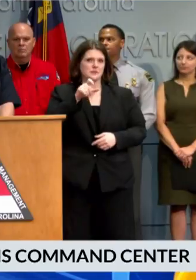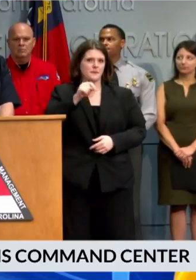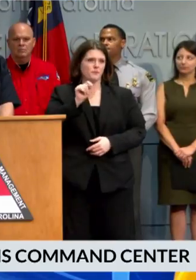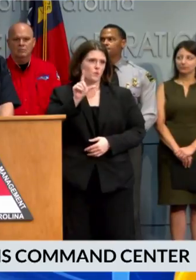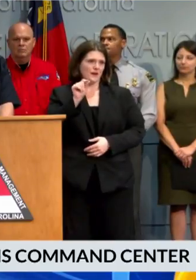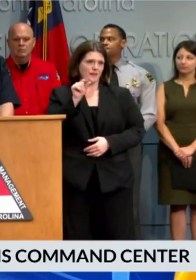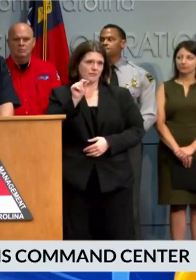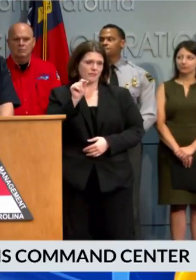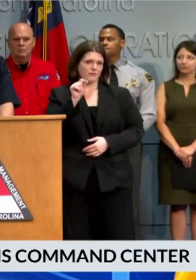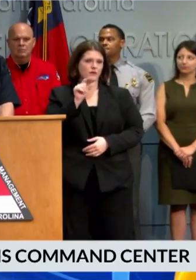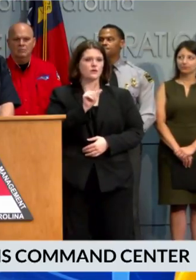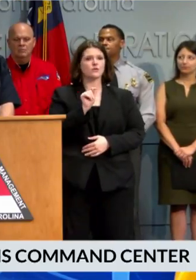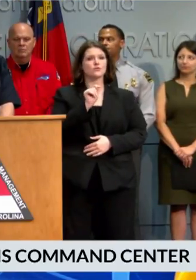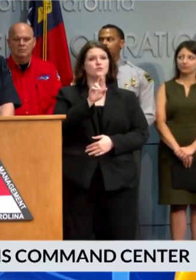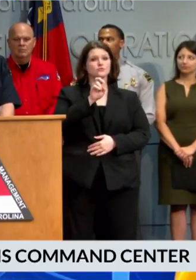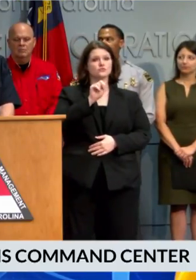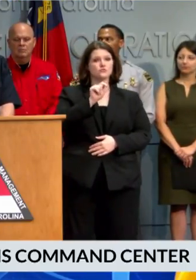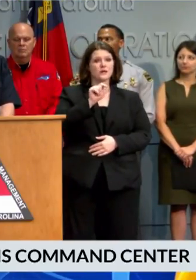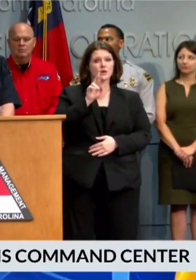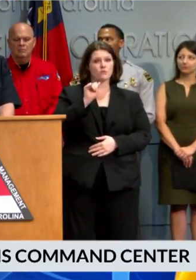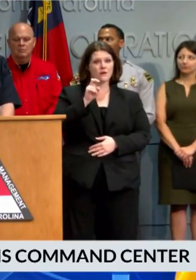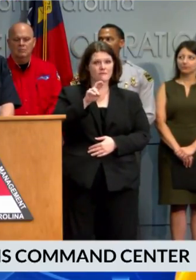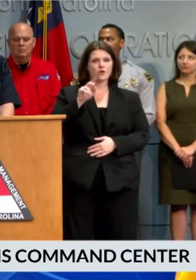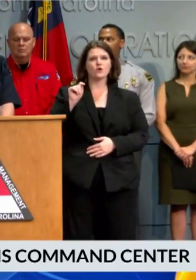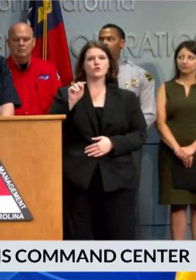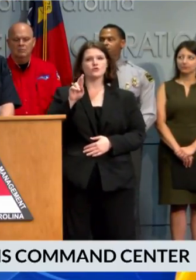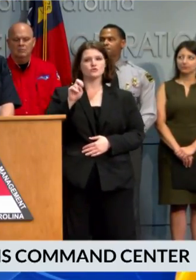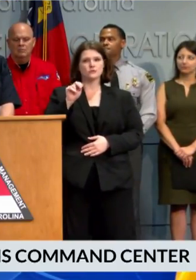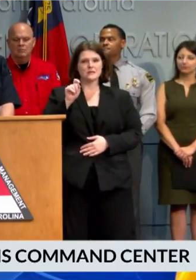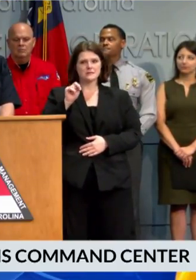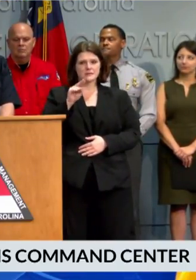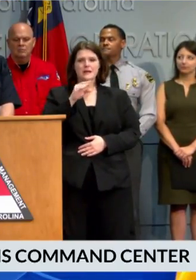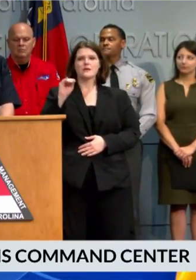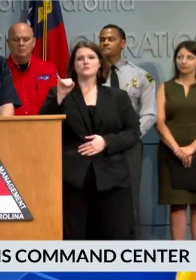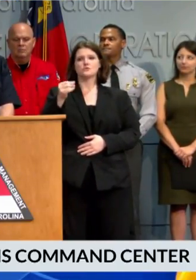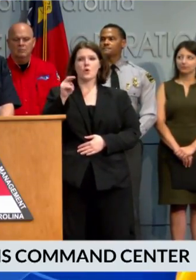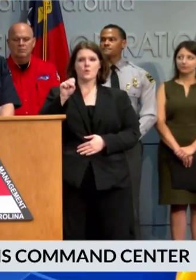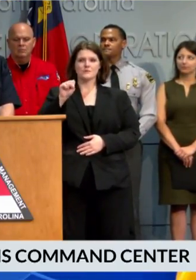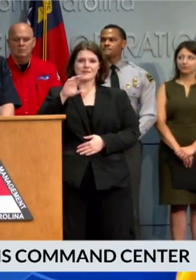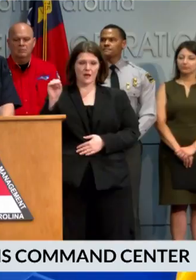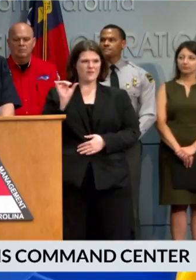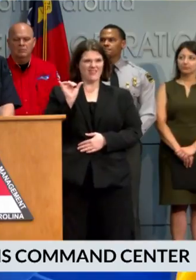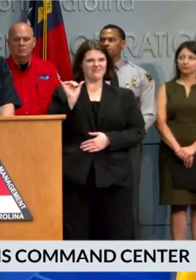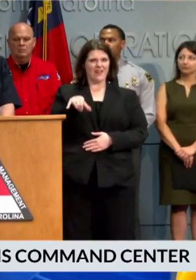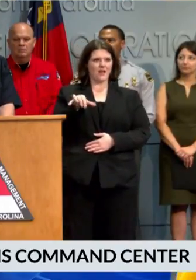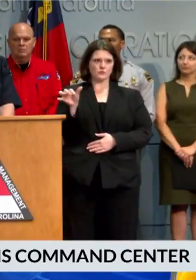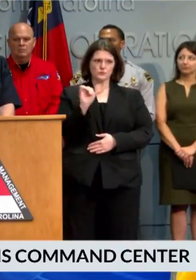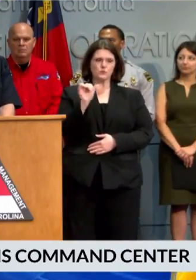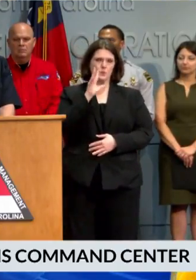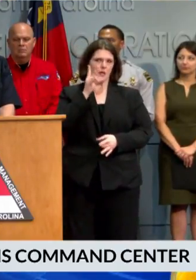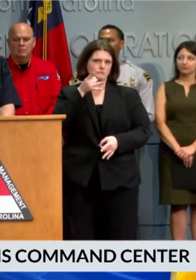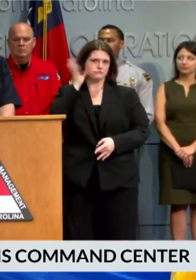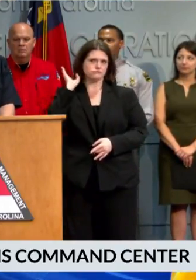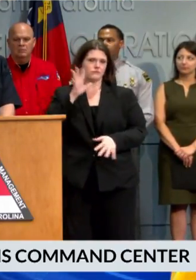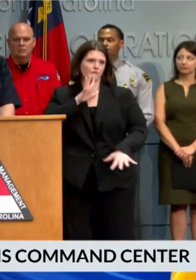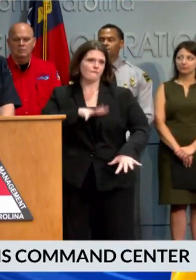IN PENDER COUNTY AND IT WILL REMAIN AT A MAJOR FLOOD LEVEL UNTIL THE 20th.